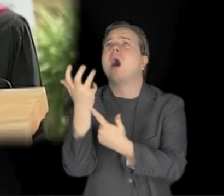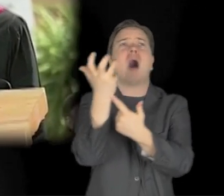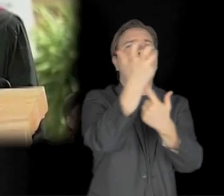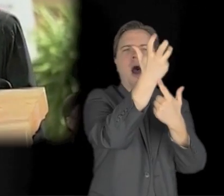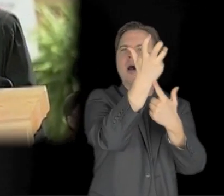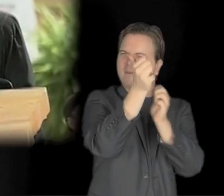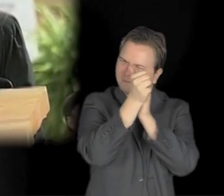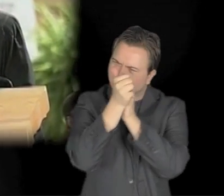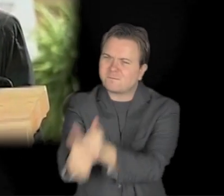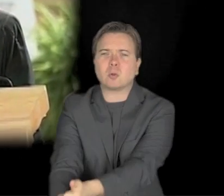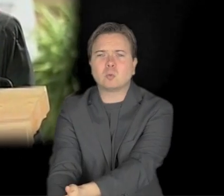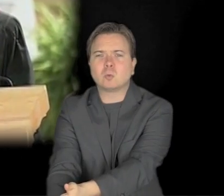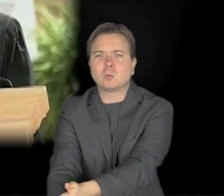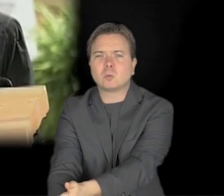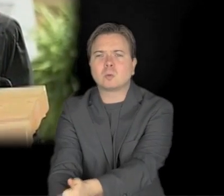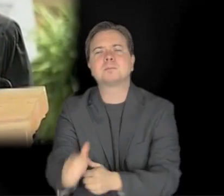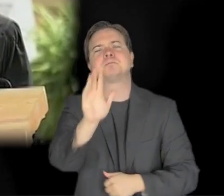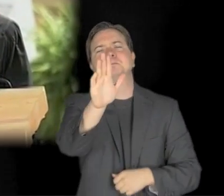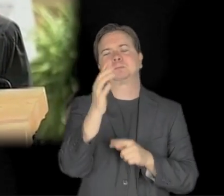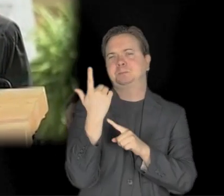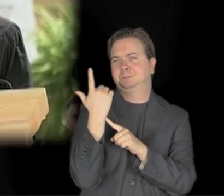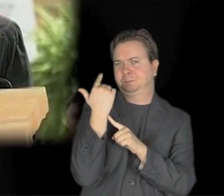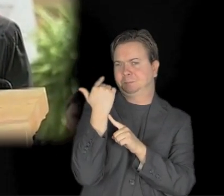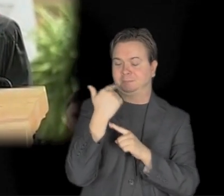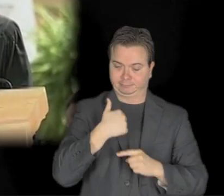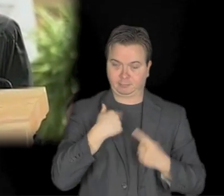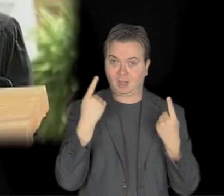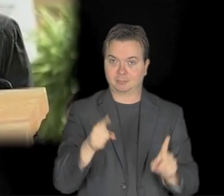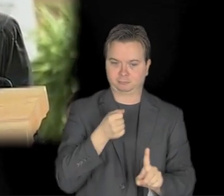About a year ago I was diagnosed with cancer.